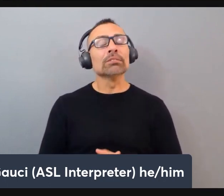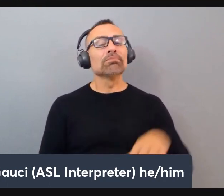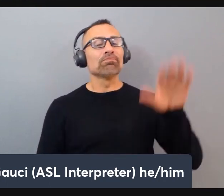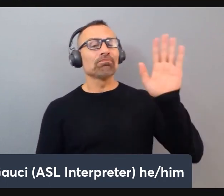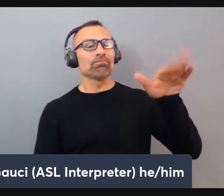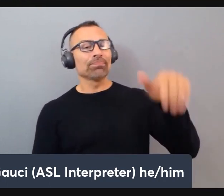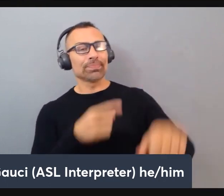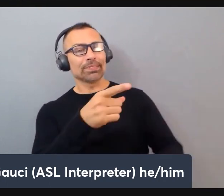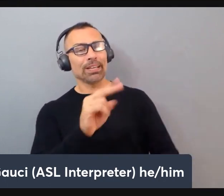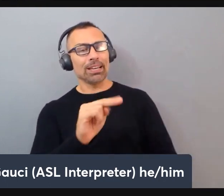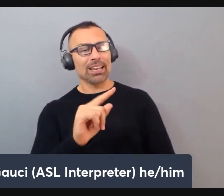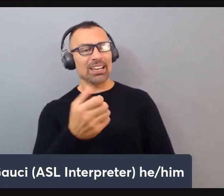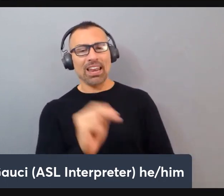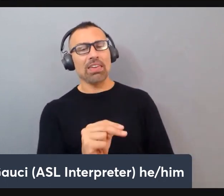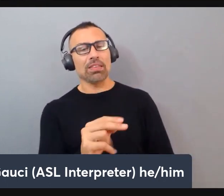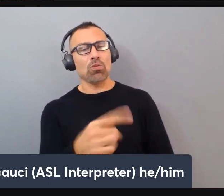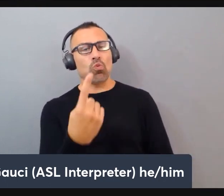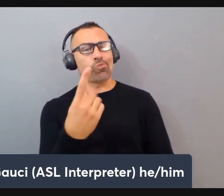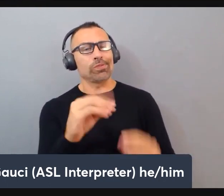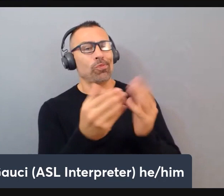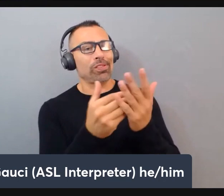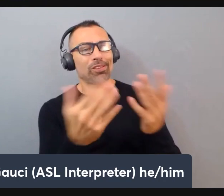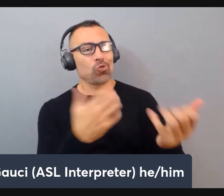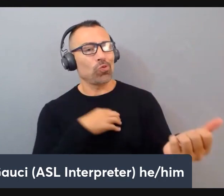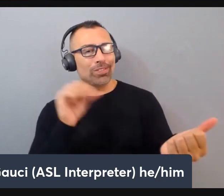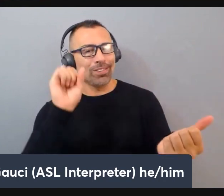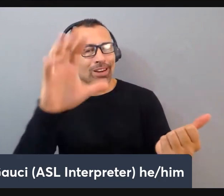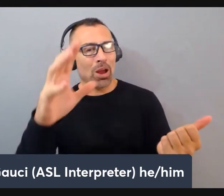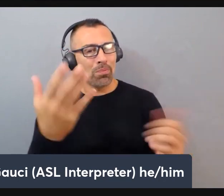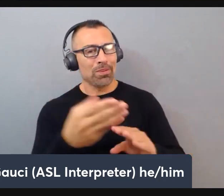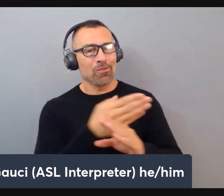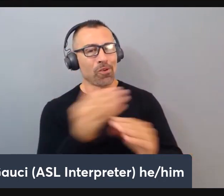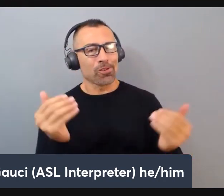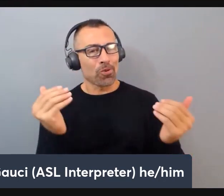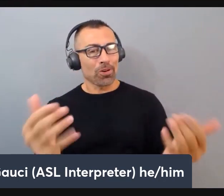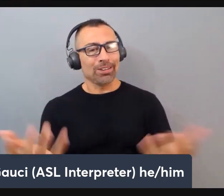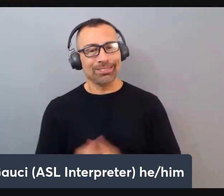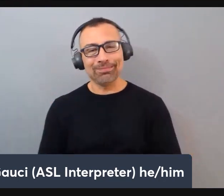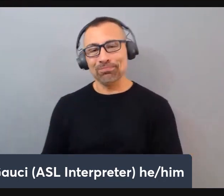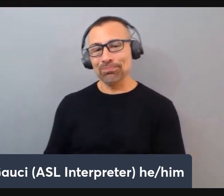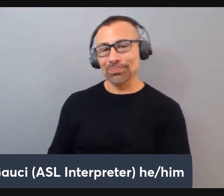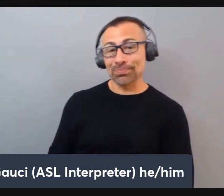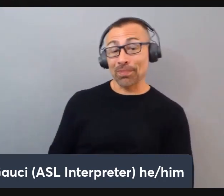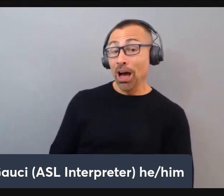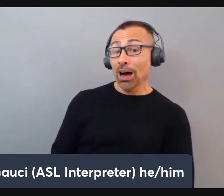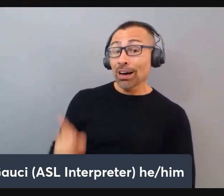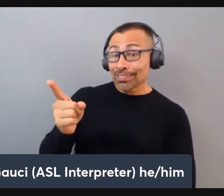before we head to the next exciting thing? Have fun with containers, you know, try 'em out.